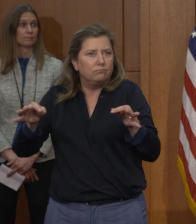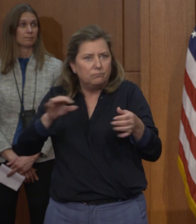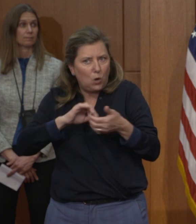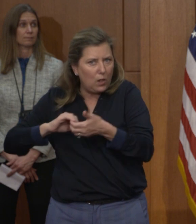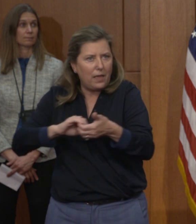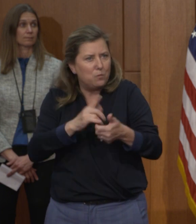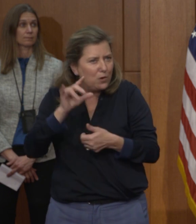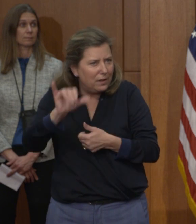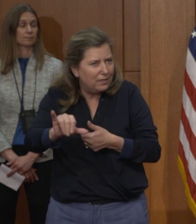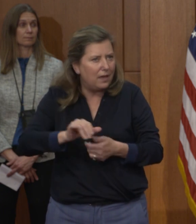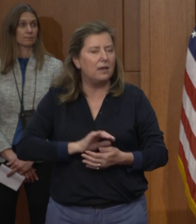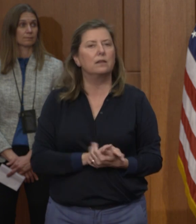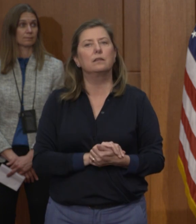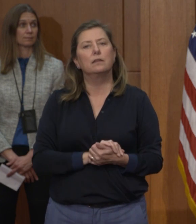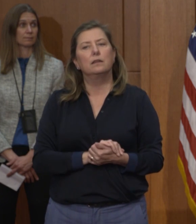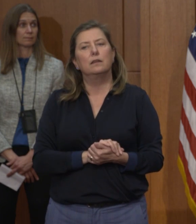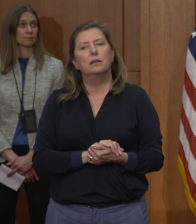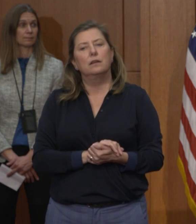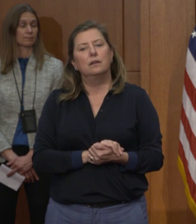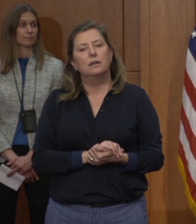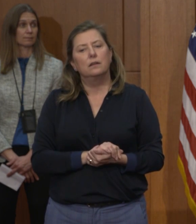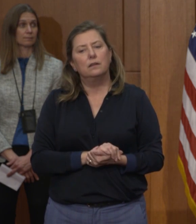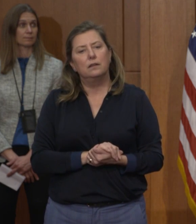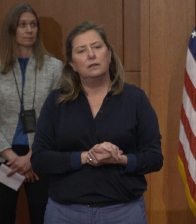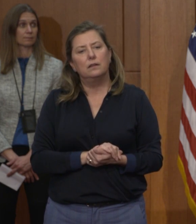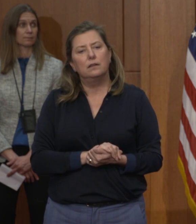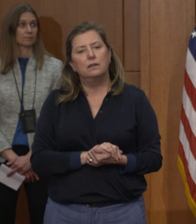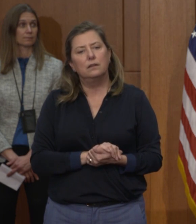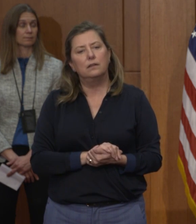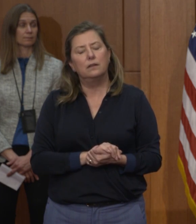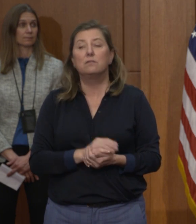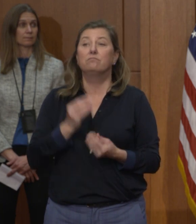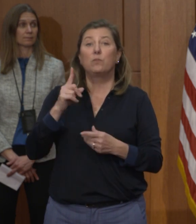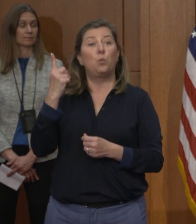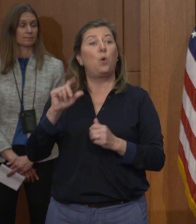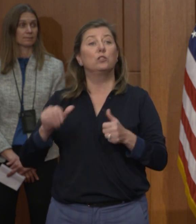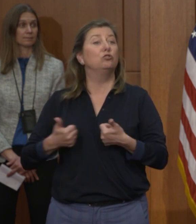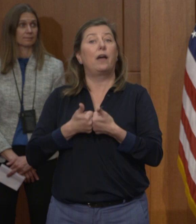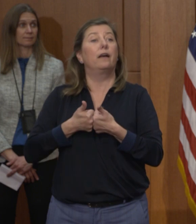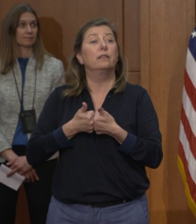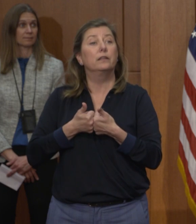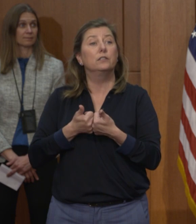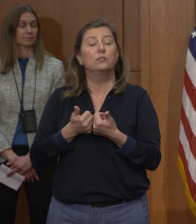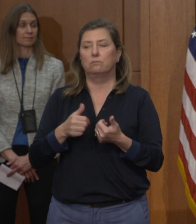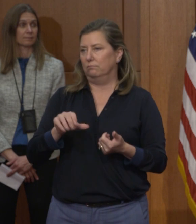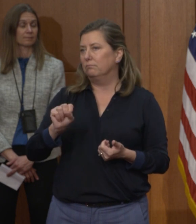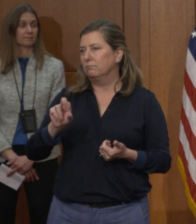I don't expect it to take another six weeks. Uh, uh, really wonderful. Uh, work is going on. Uh, uh, dr Remley, uh,